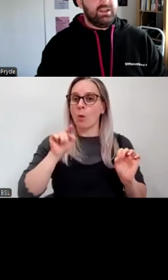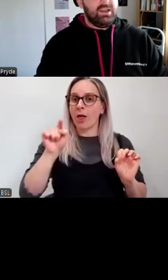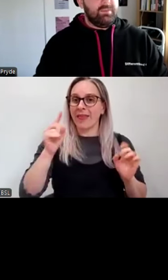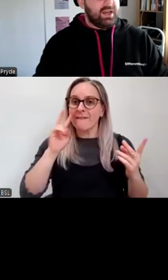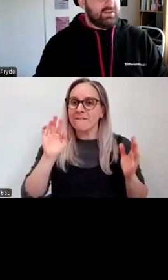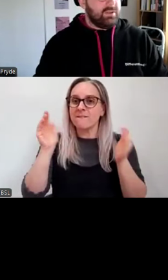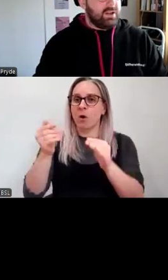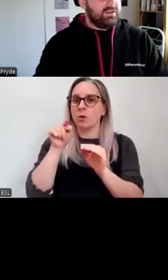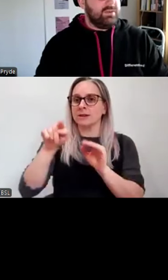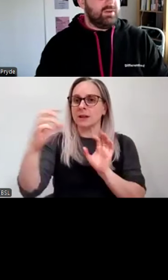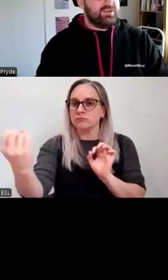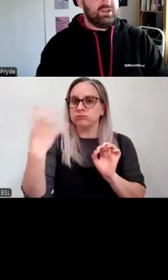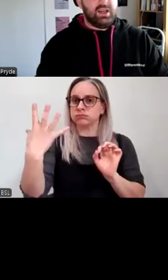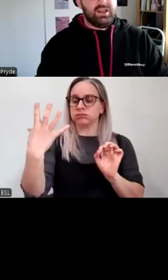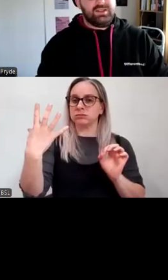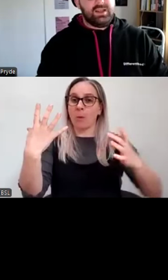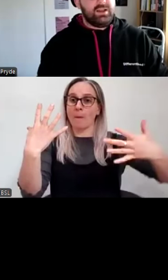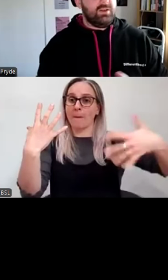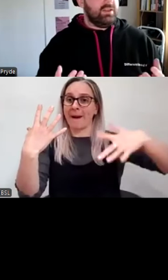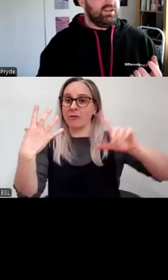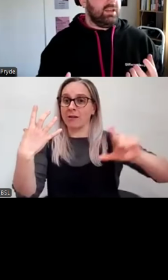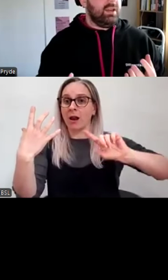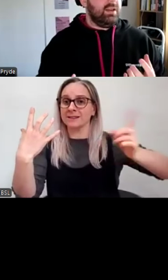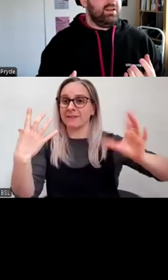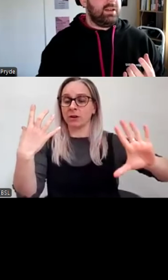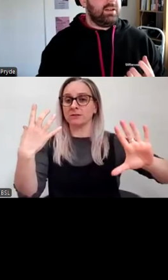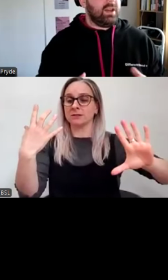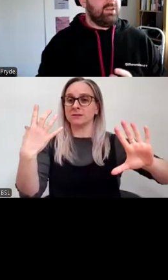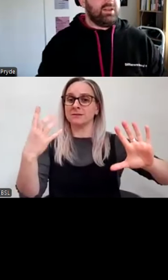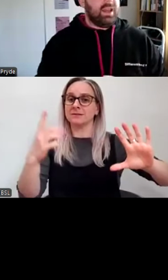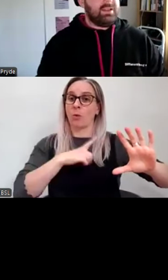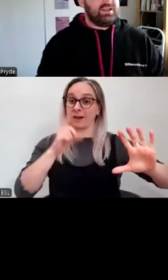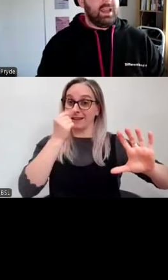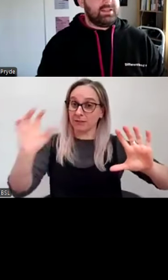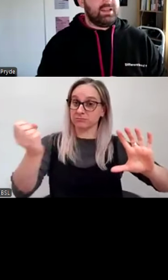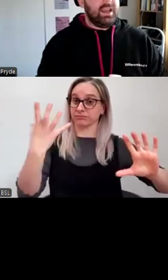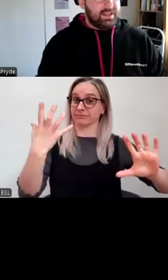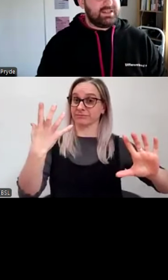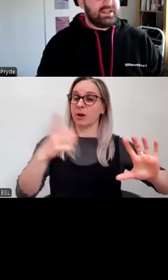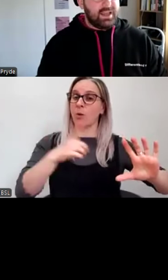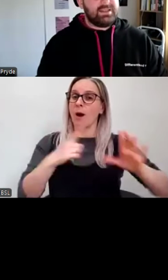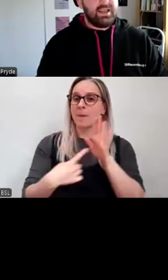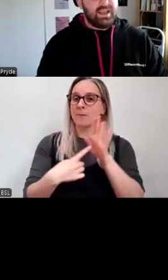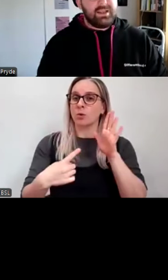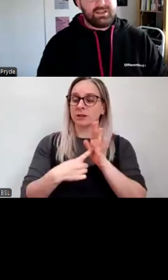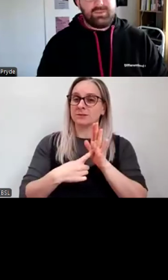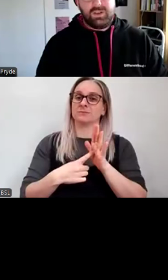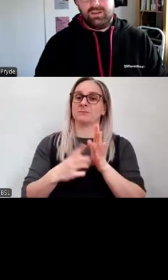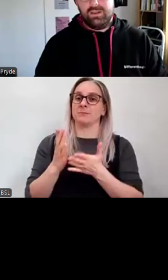and the background color, which is set on the element at as within.